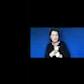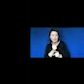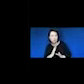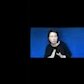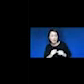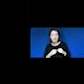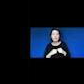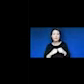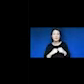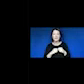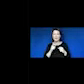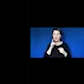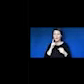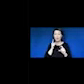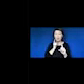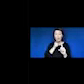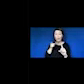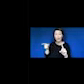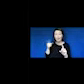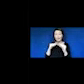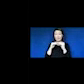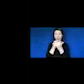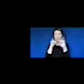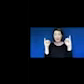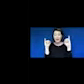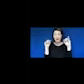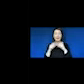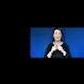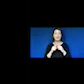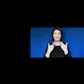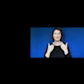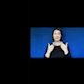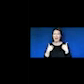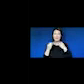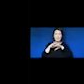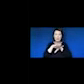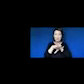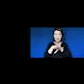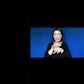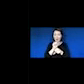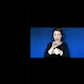client, providing an integrated work setting and inclusive work setting that promotes that